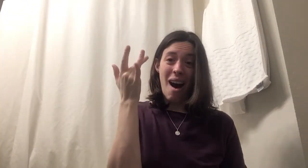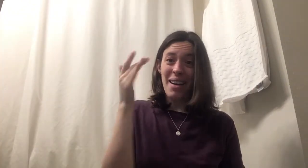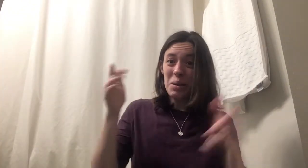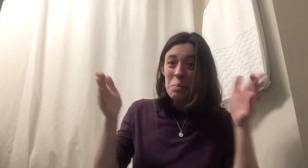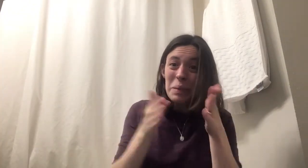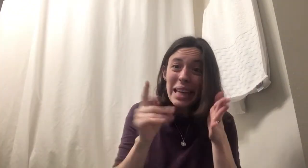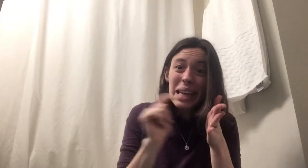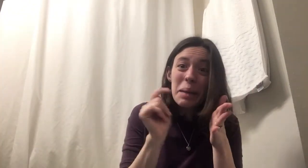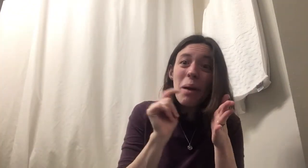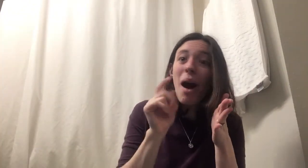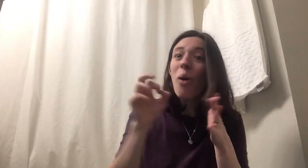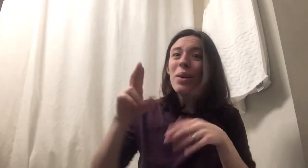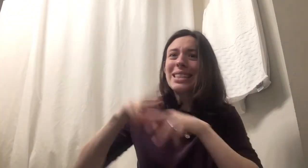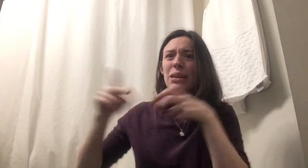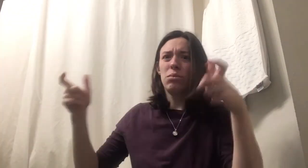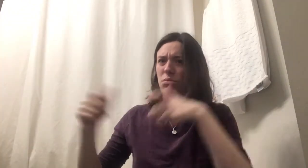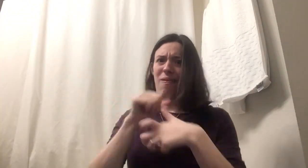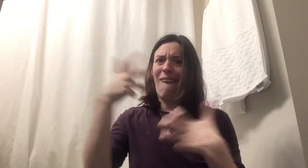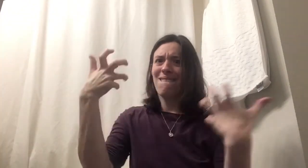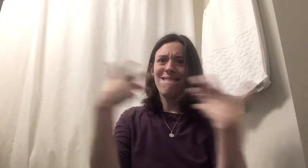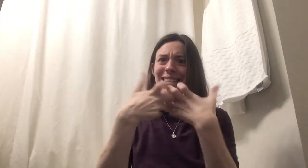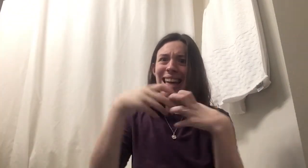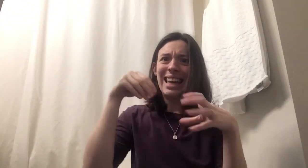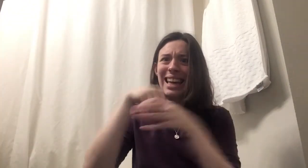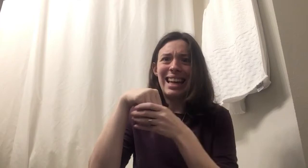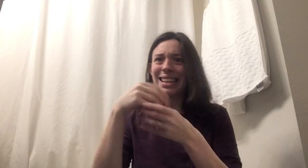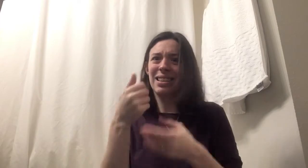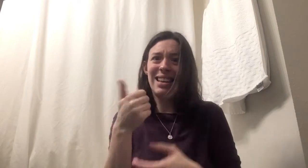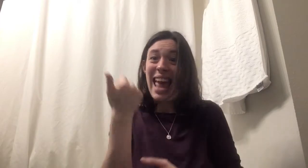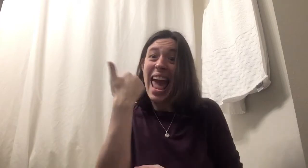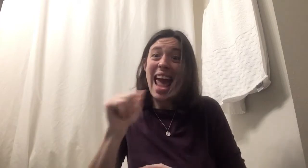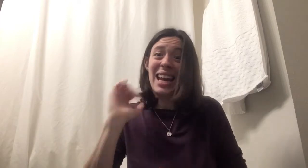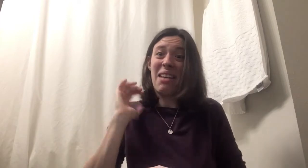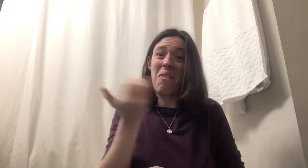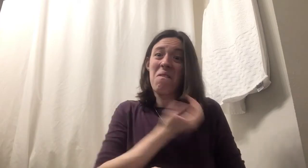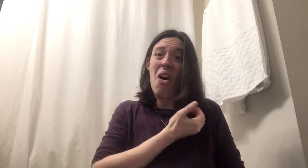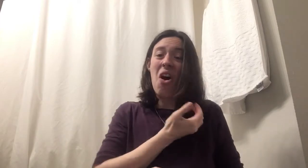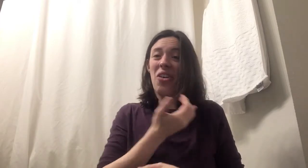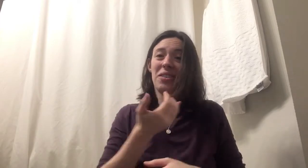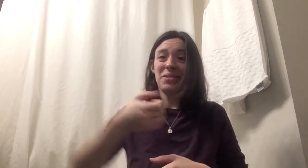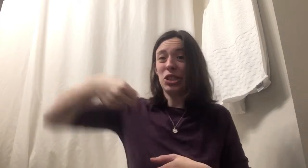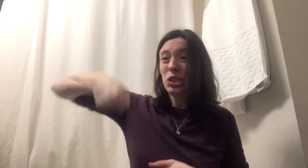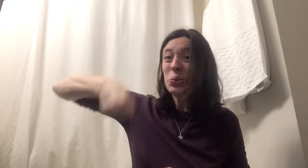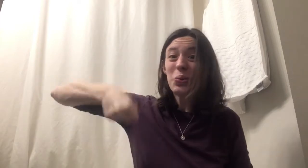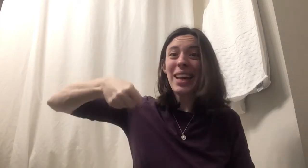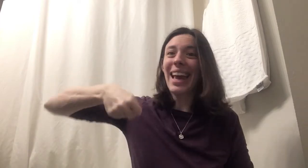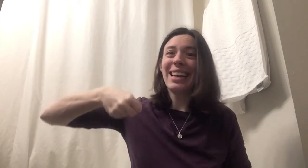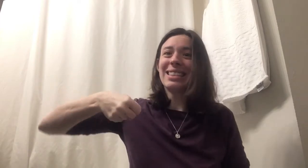Because our mini potty and seat reducers wouldn't fit in any of our luggage/ suitcases